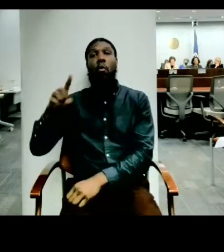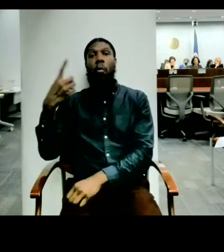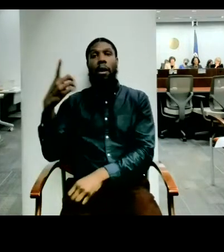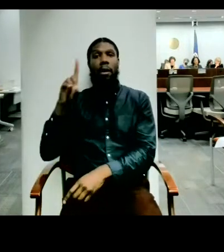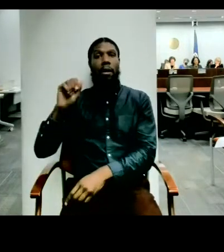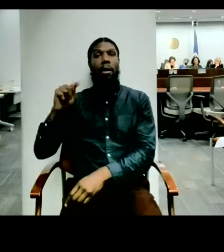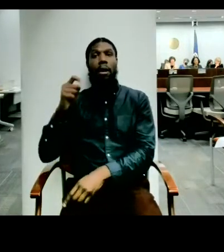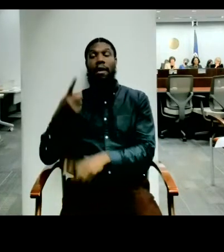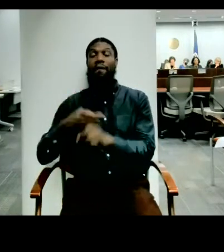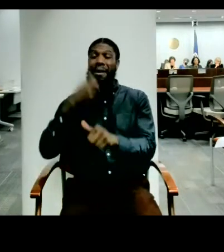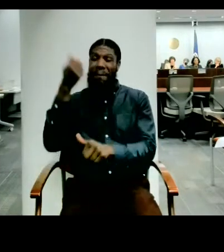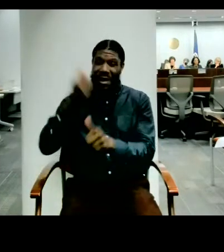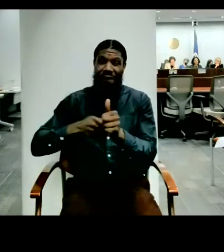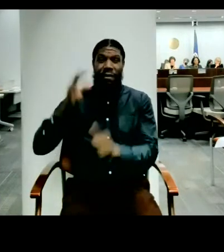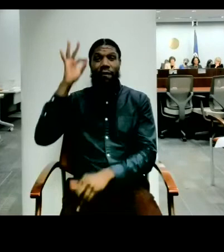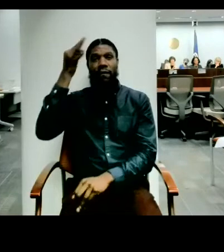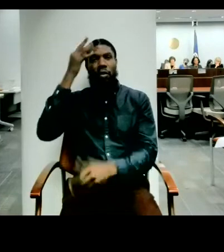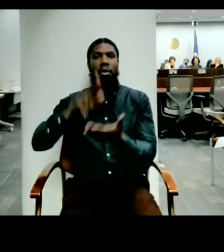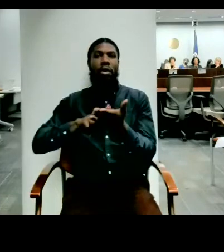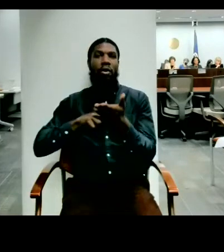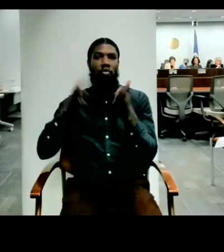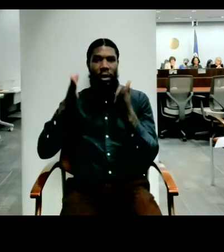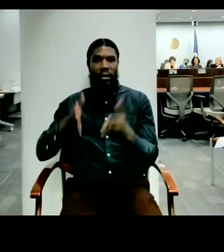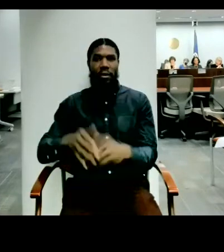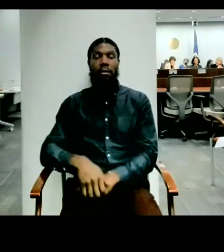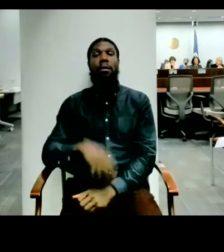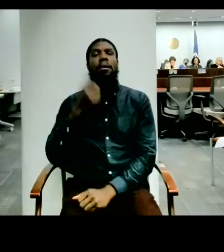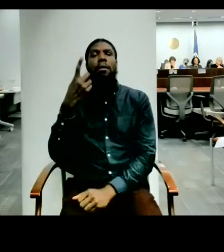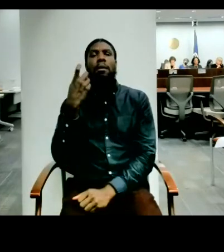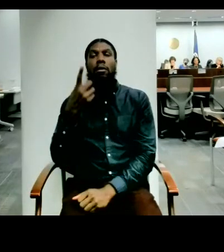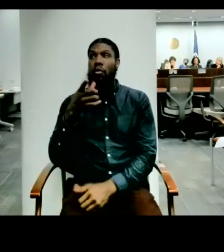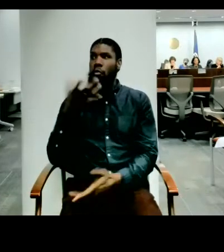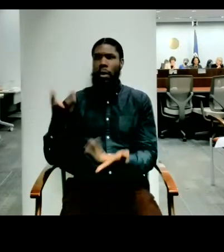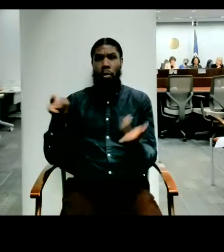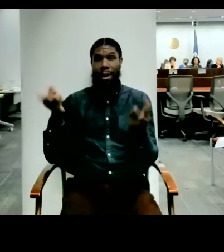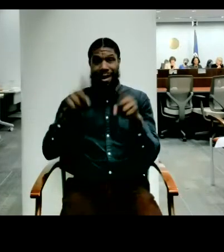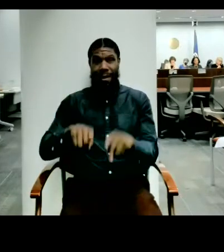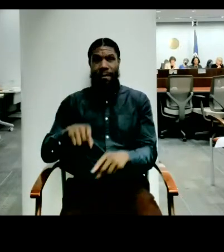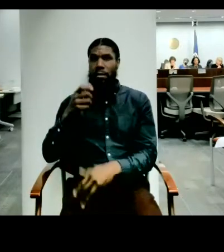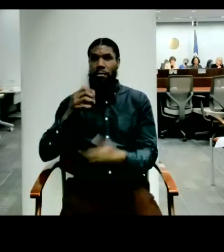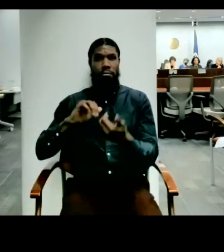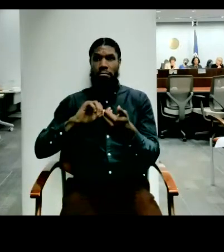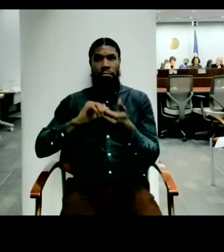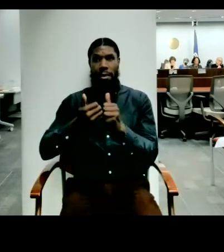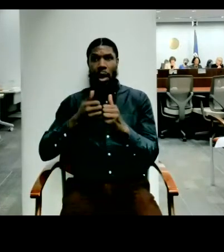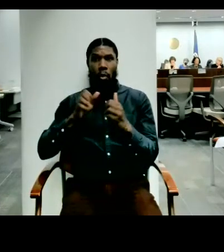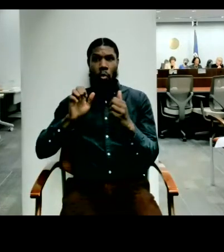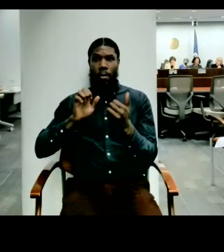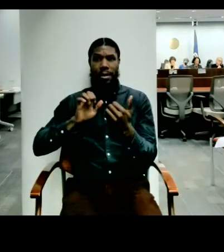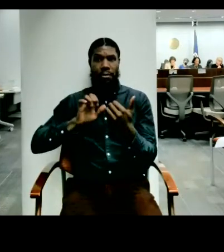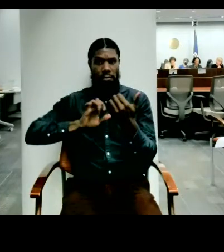contractor. Now, whether that's going to be produced, how it's going to be handled, that so,